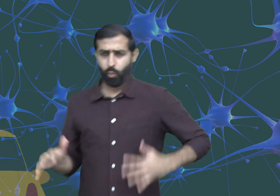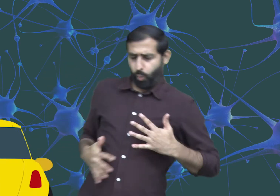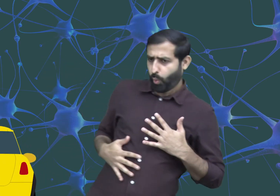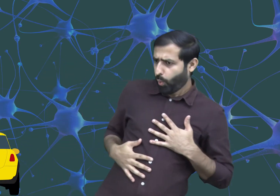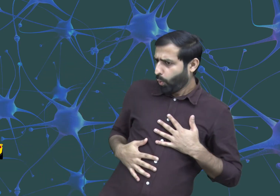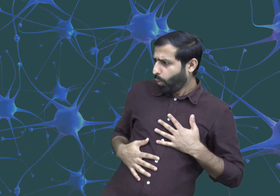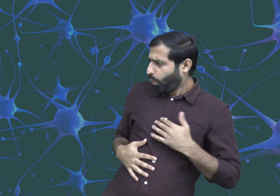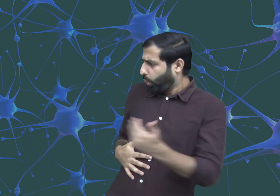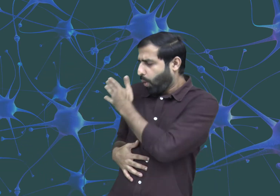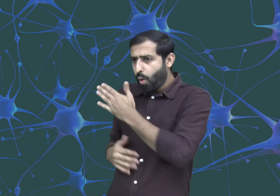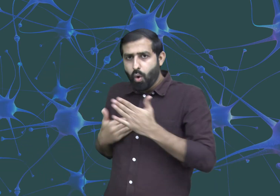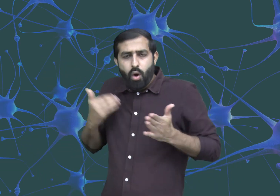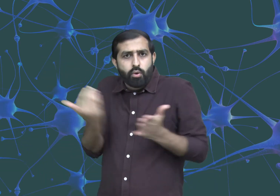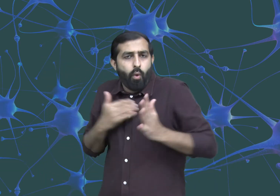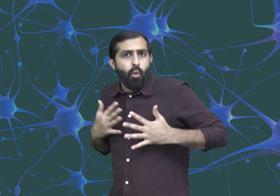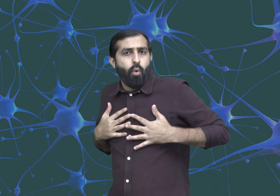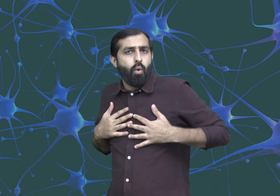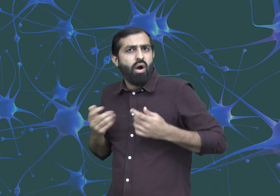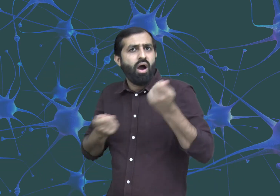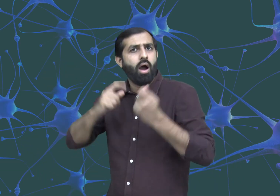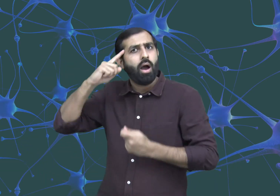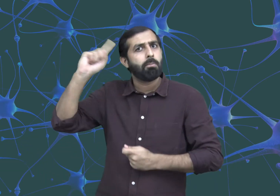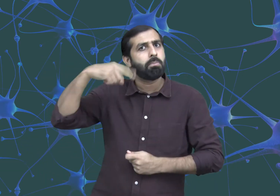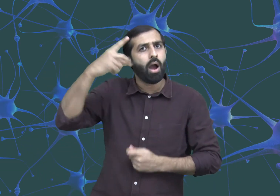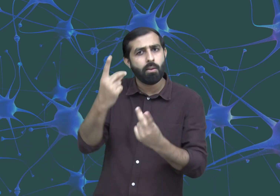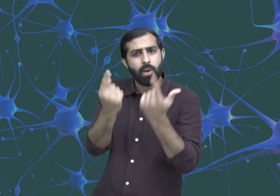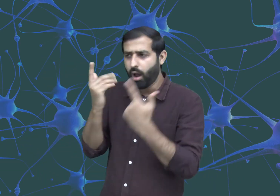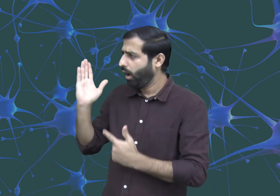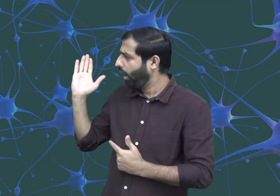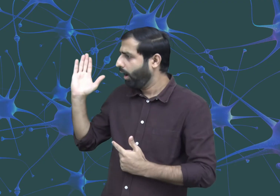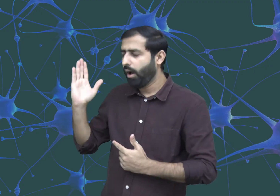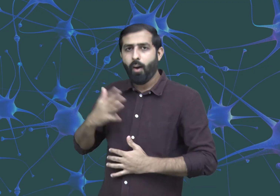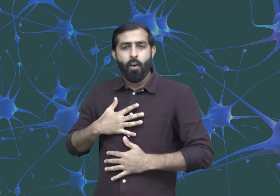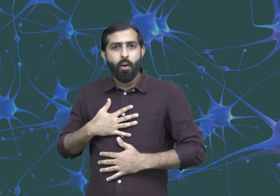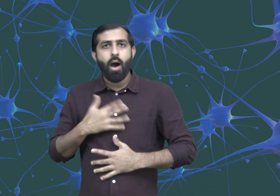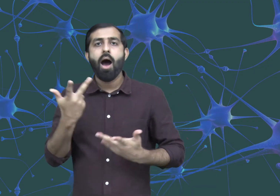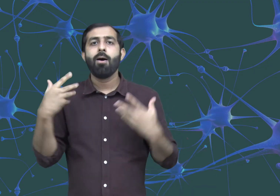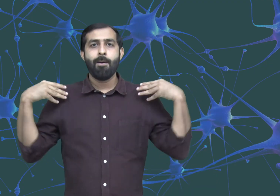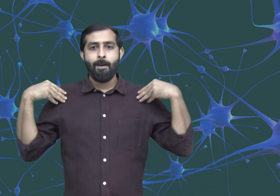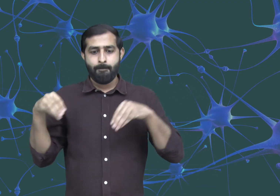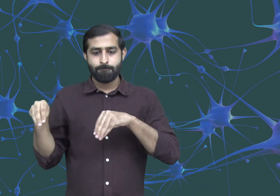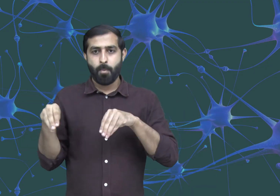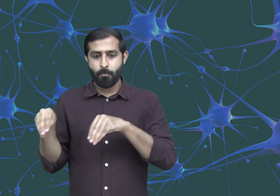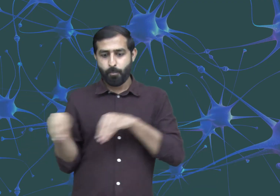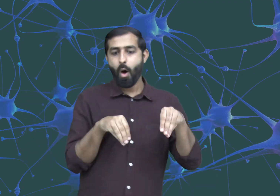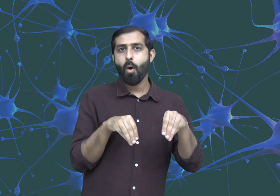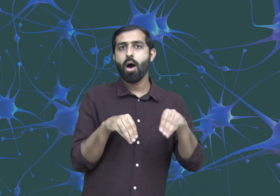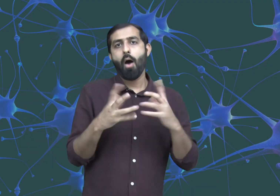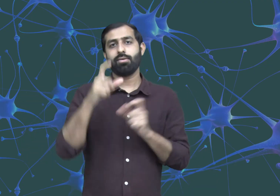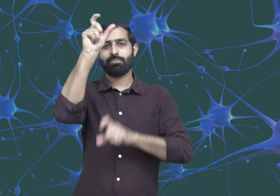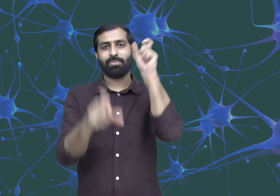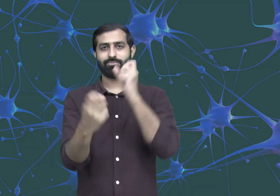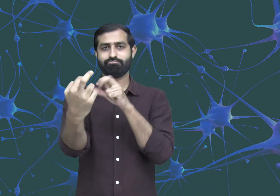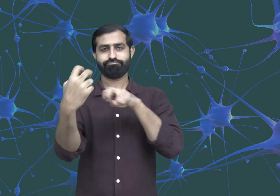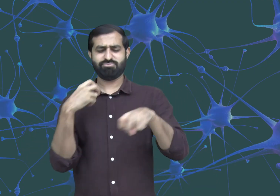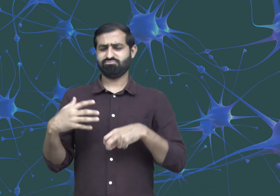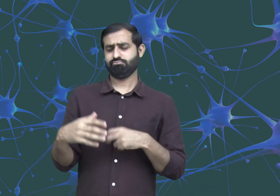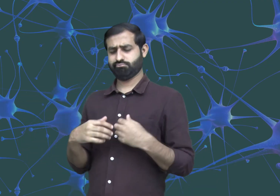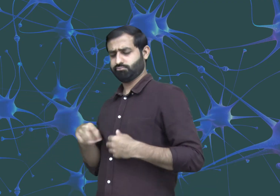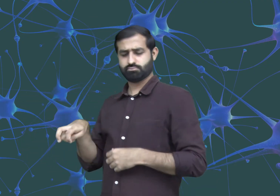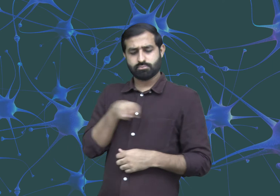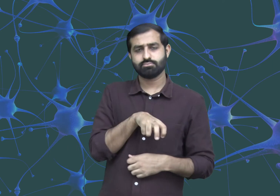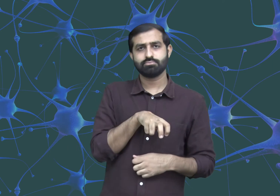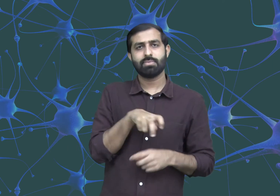if a car is speeding. Similarly while walking we immediately move aside